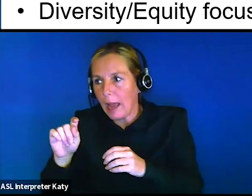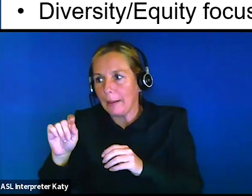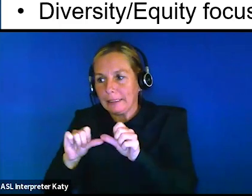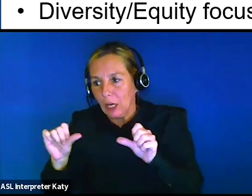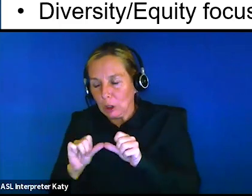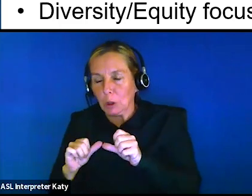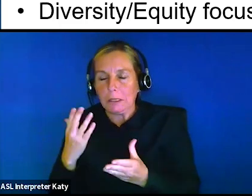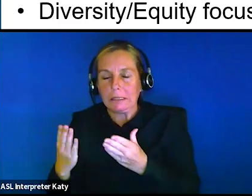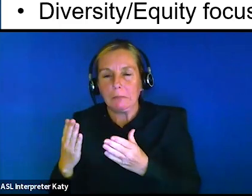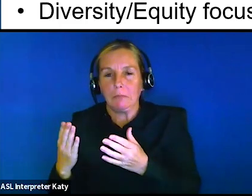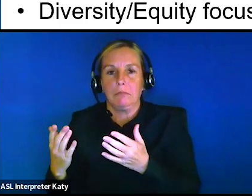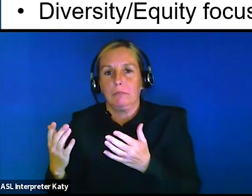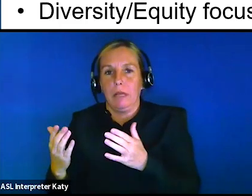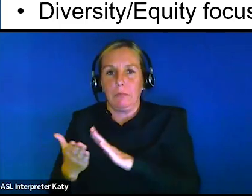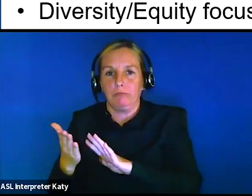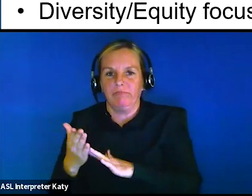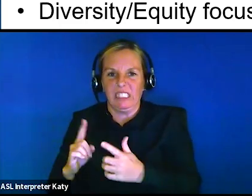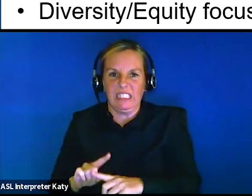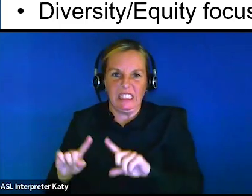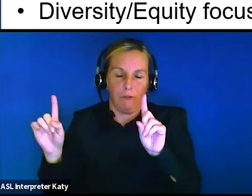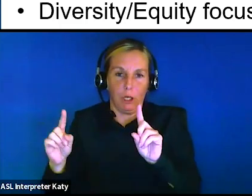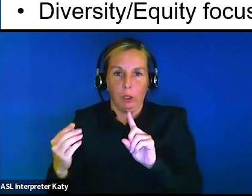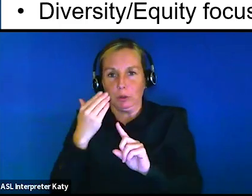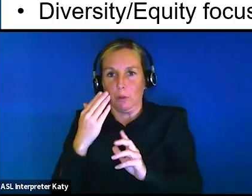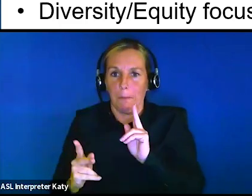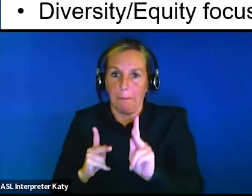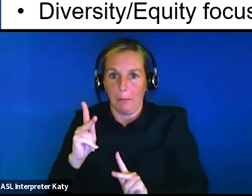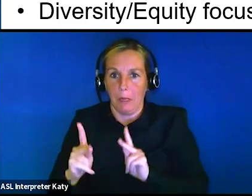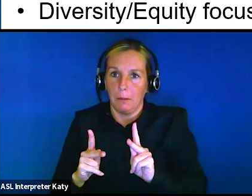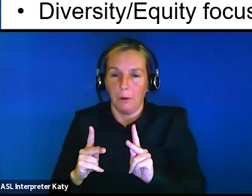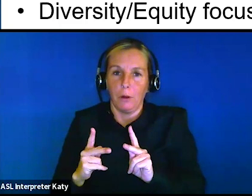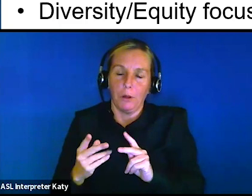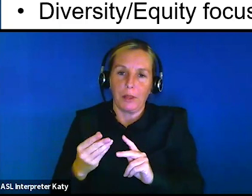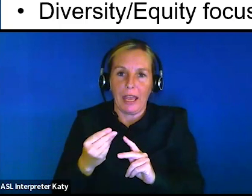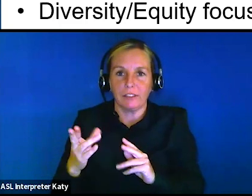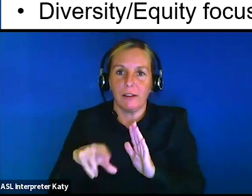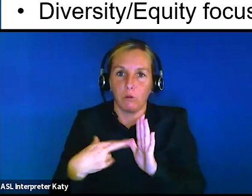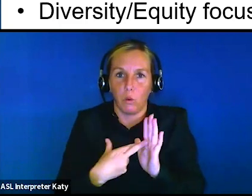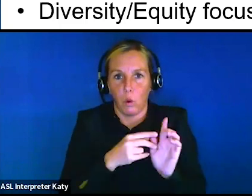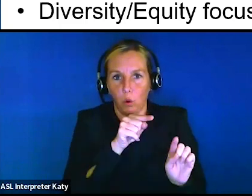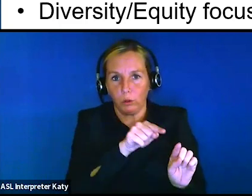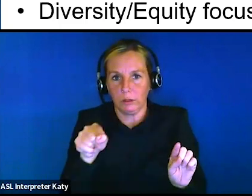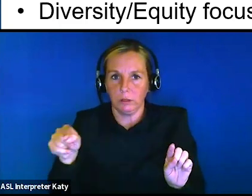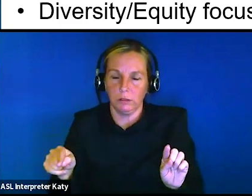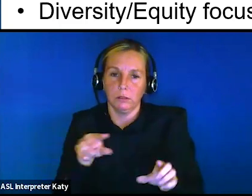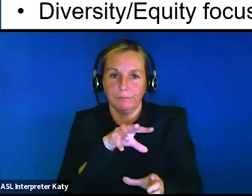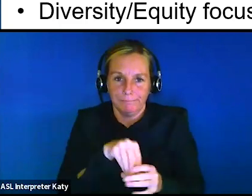So knowing that there may be individuals that wear multiple hats for